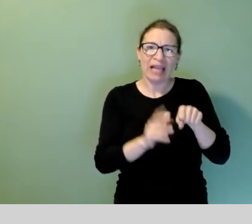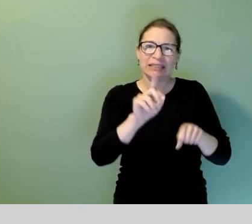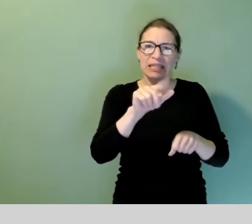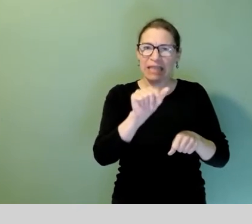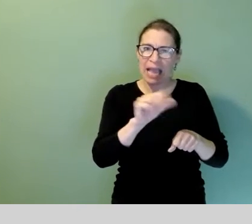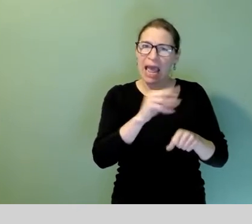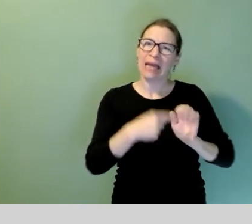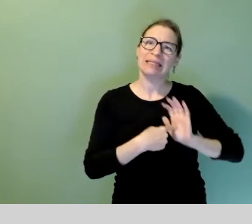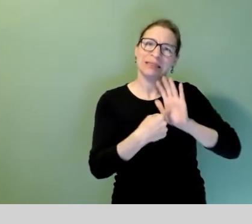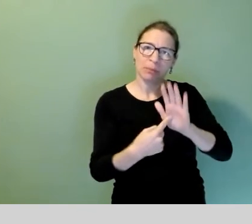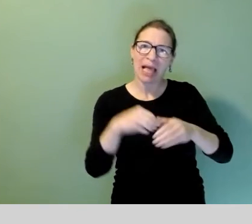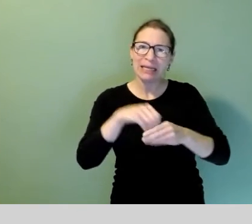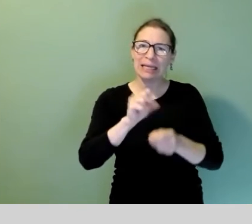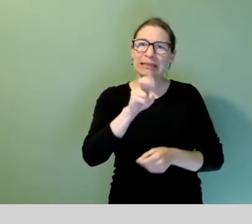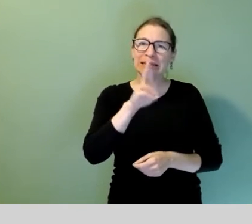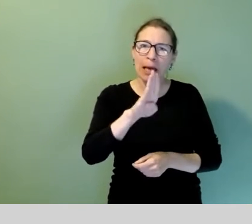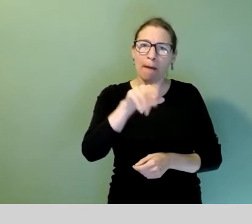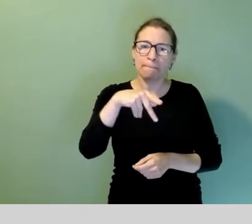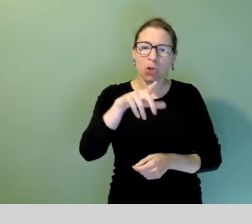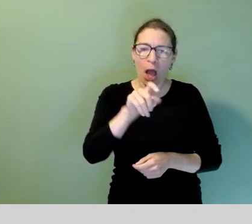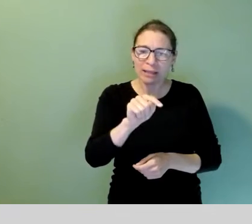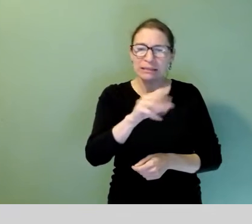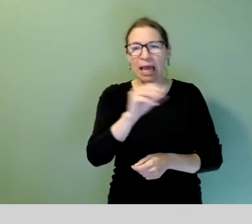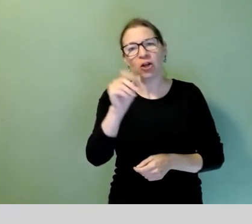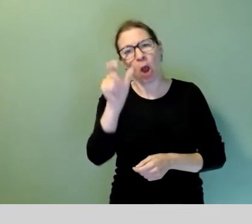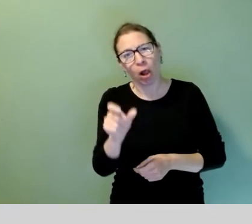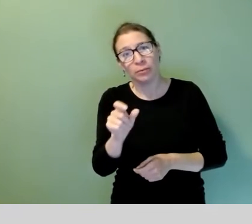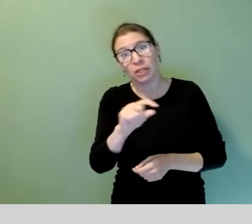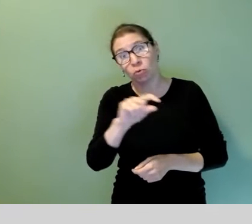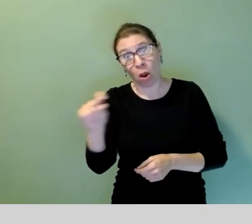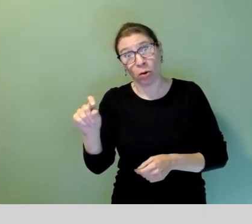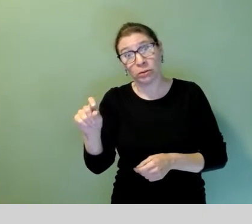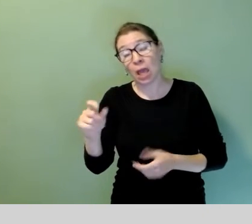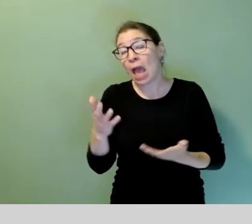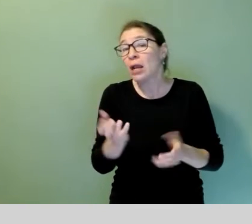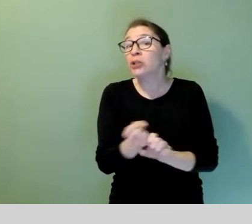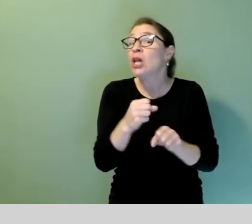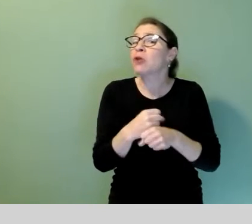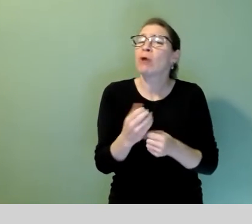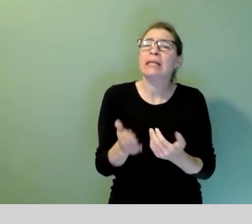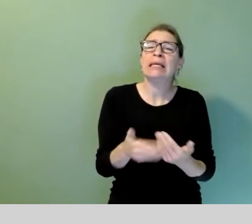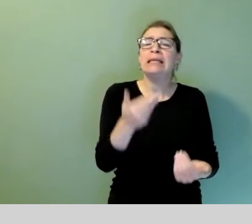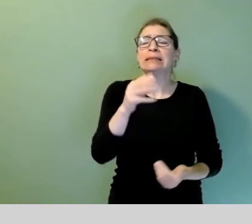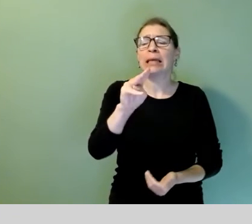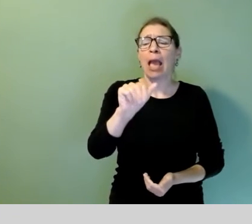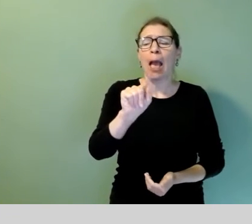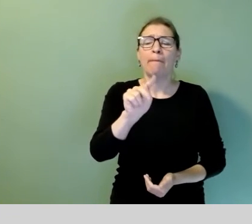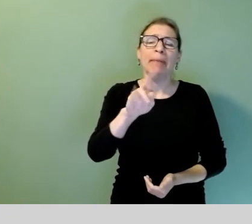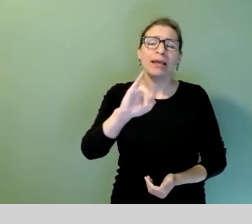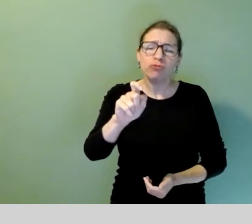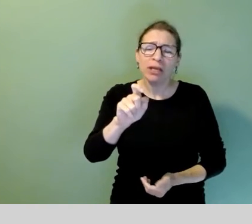and display it in the subplots in columns, and in rows, can generate easily a matrix or a grid